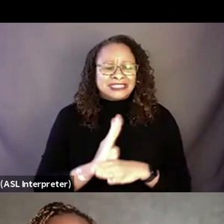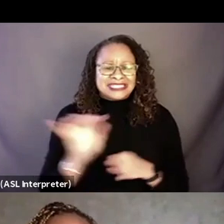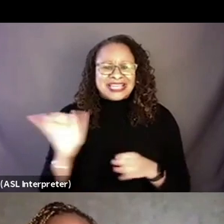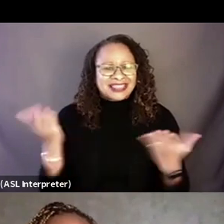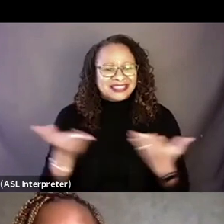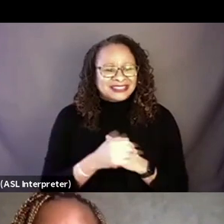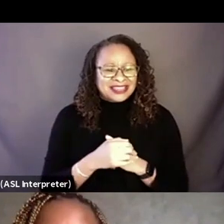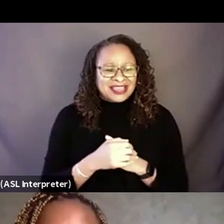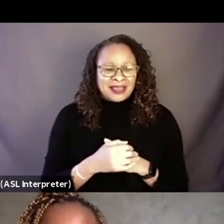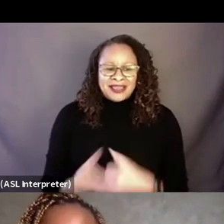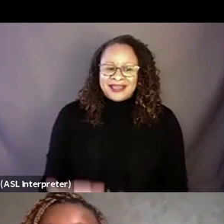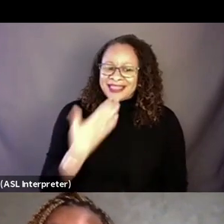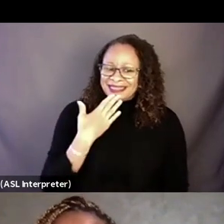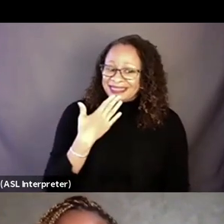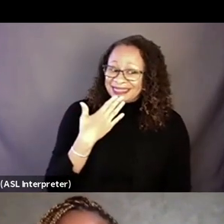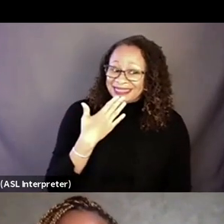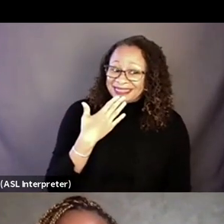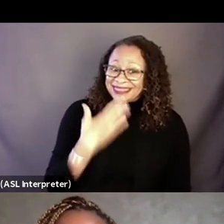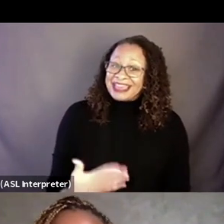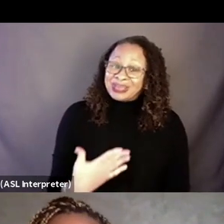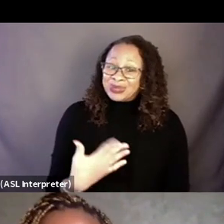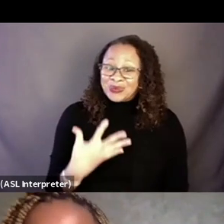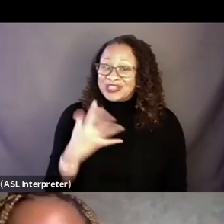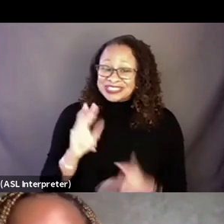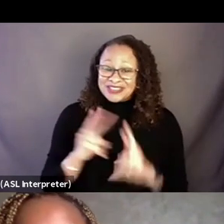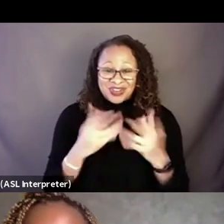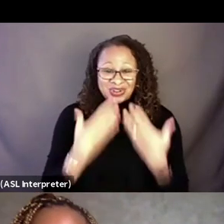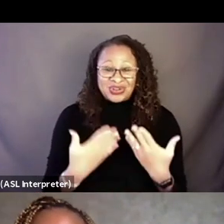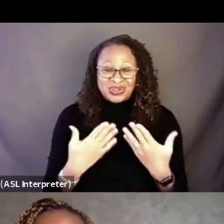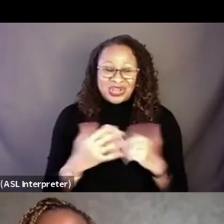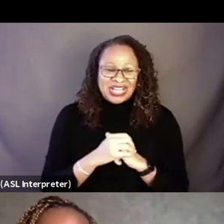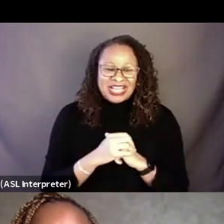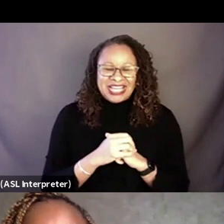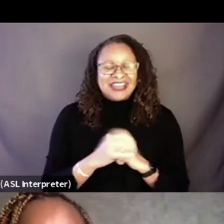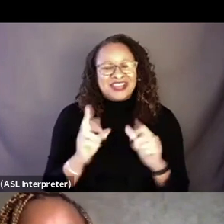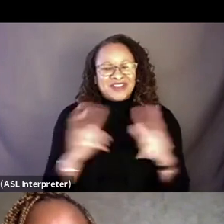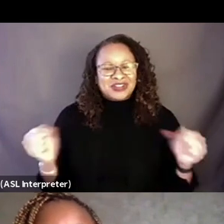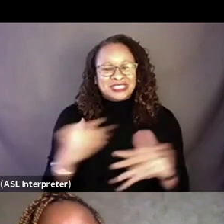Thank you. That's a really good and very scary question (chuckles) because I've forgotten about all that.